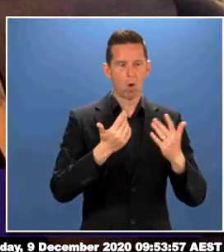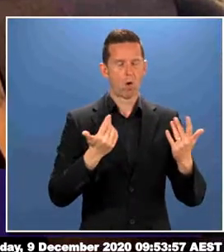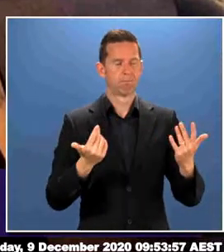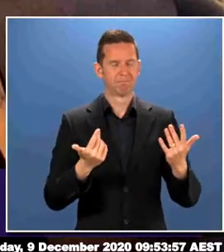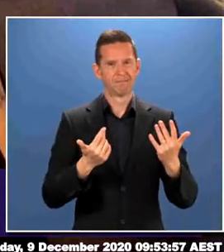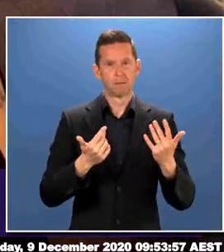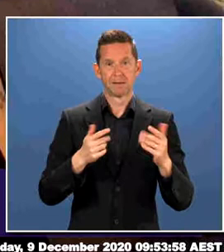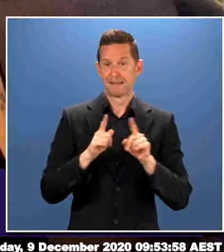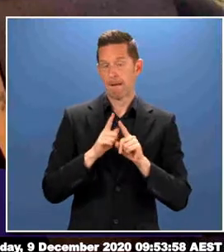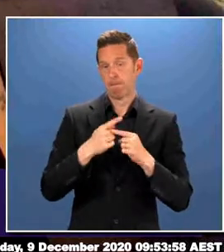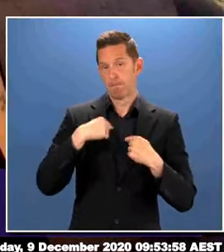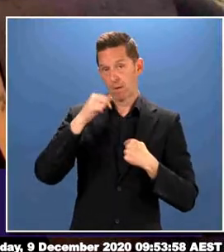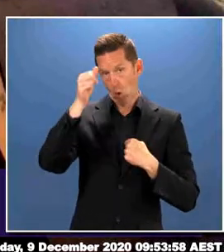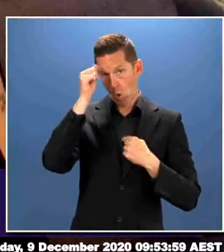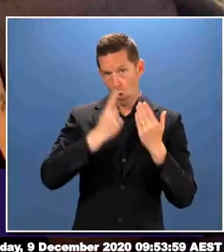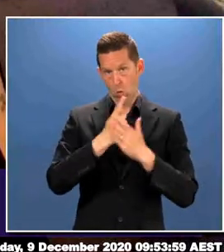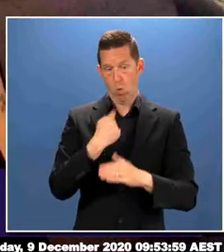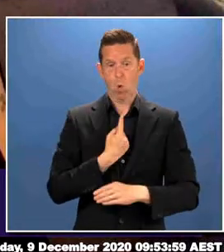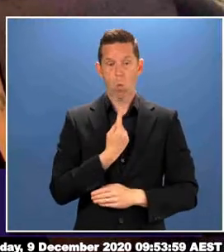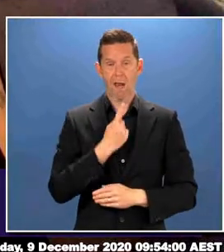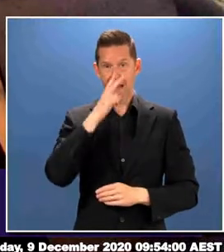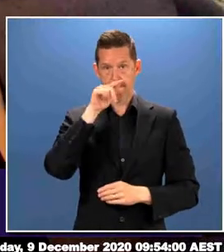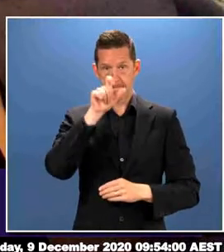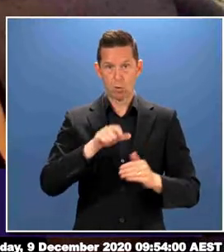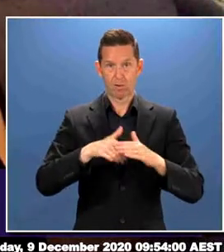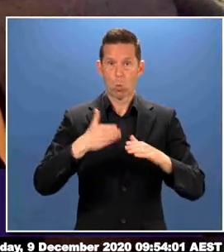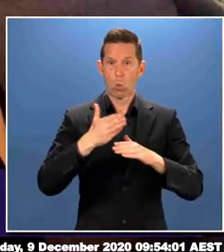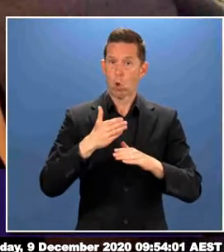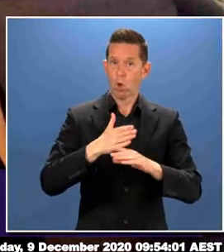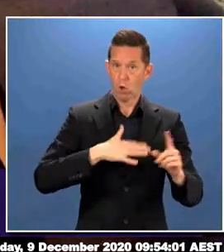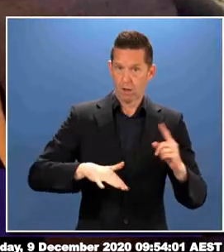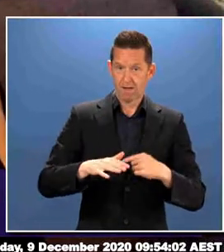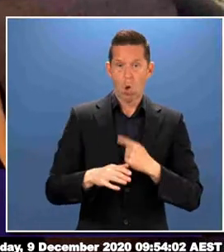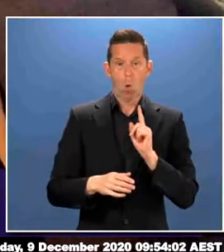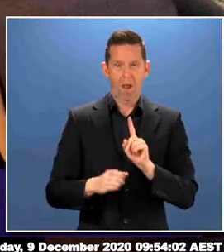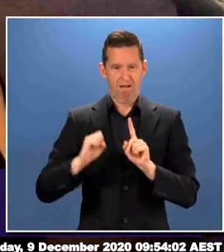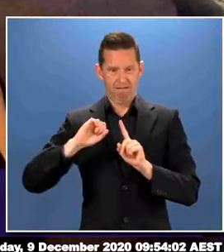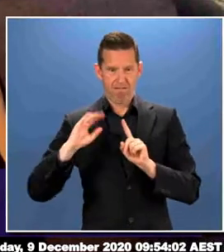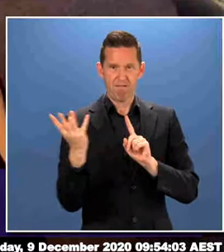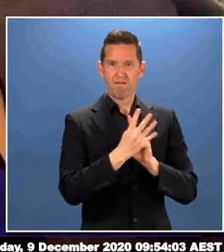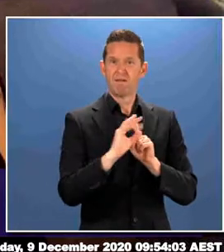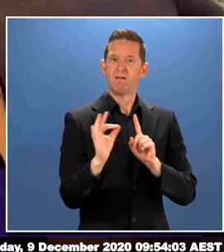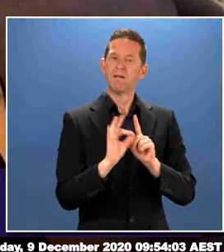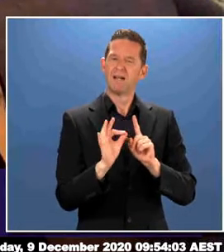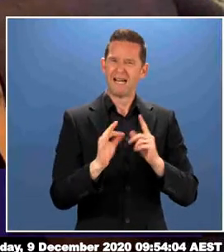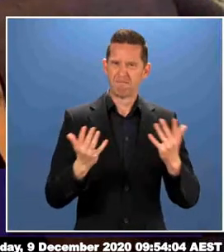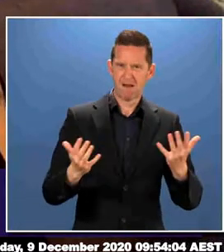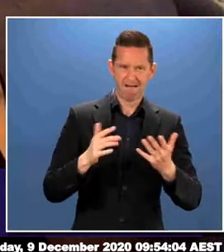experienced it being the only young people in the workforce, especially the only young people with a disability, how difficult that can be, and